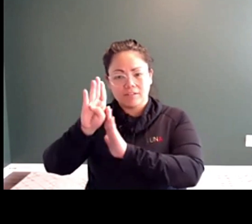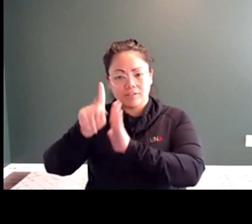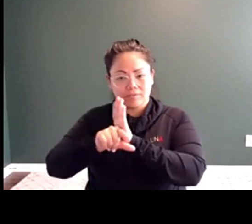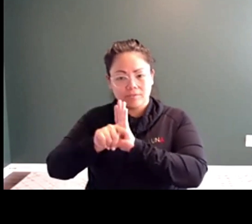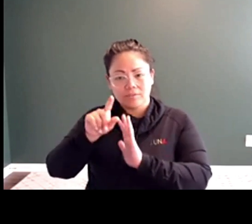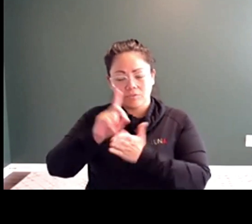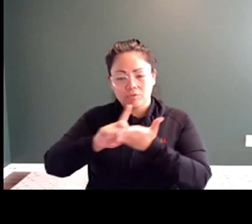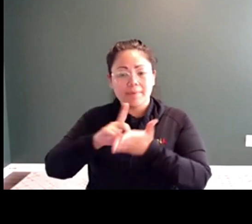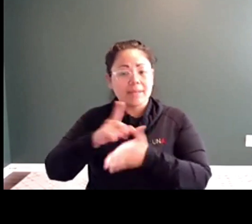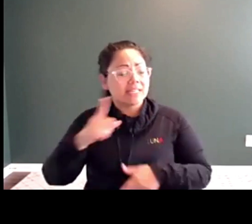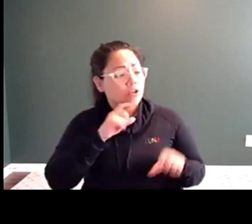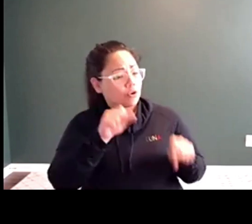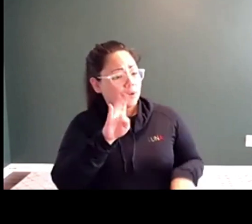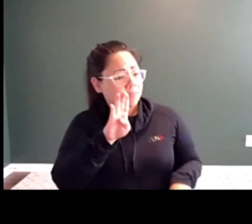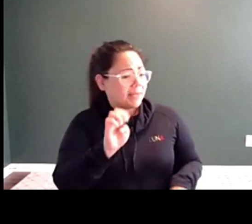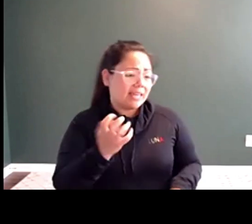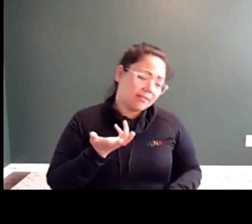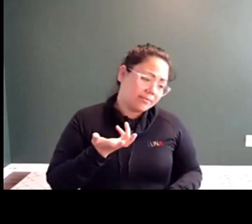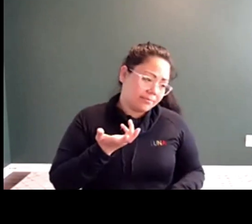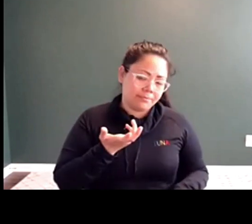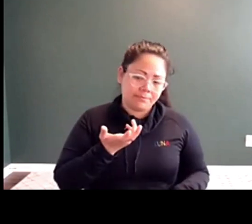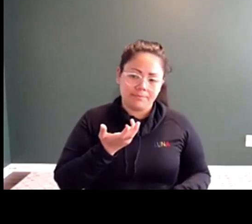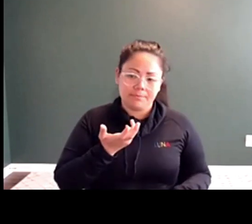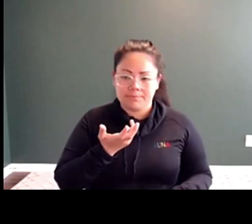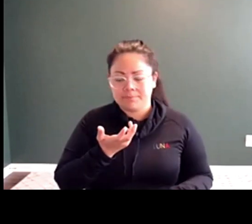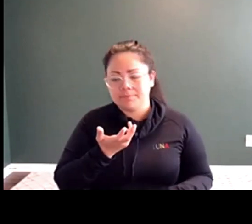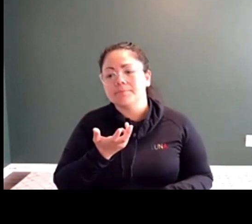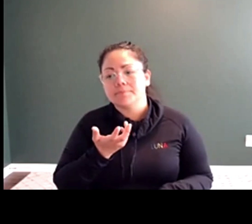I mean, it could be. I mean, so there's a lot when we talk